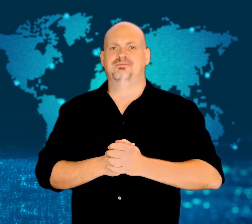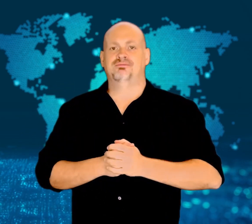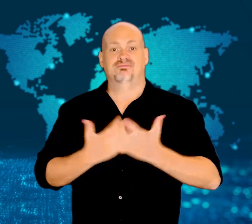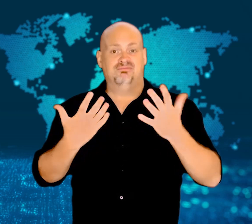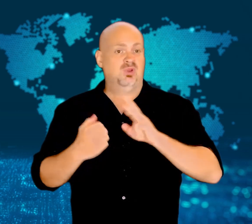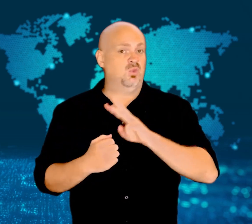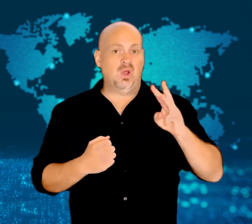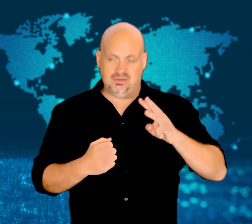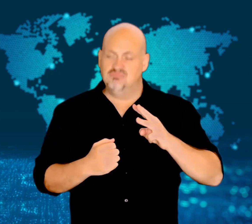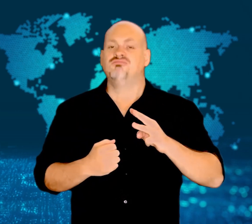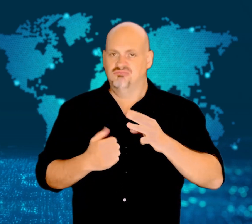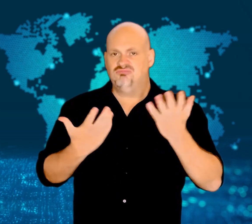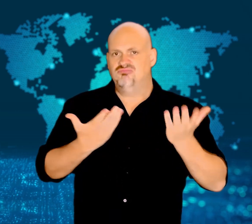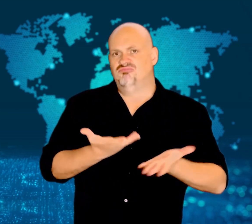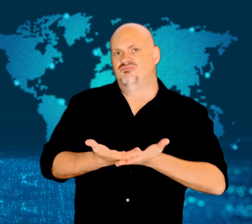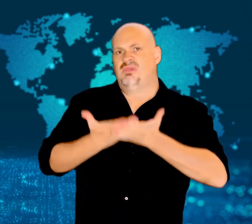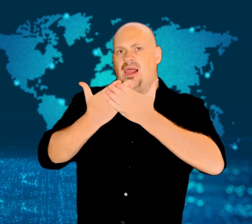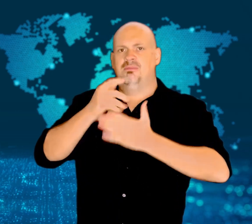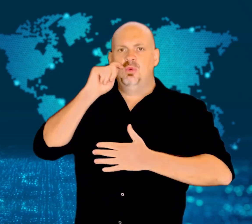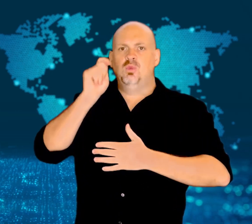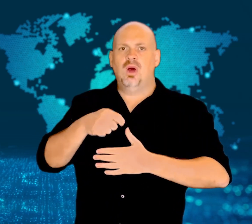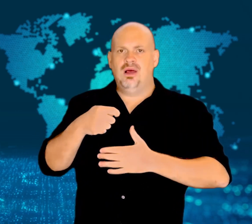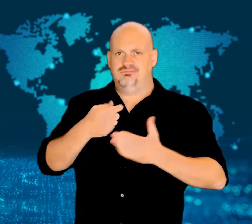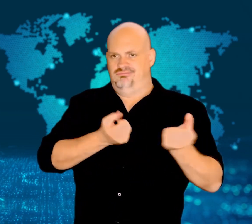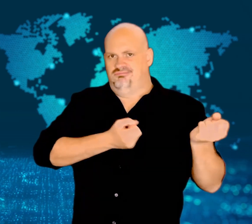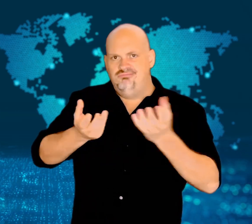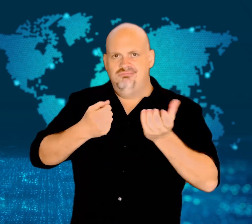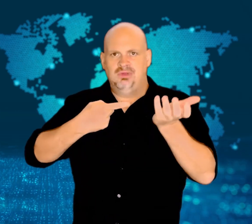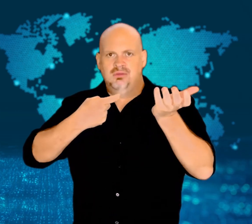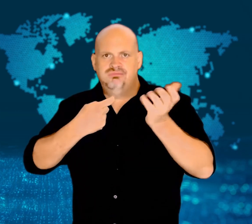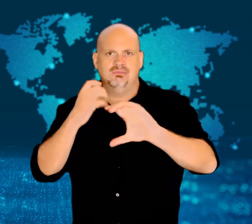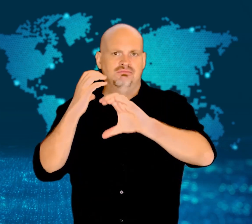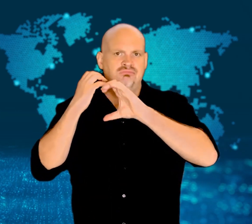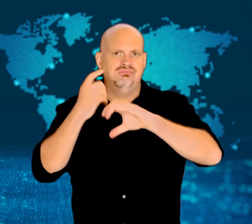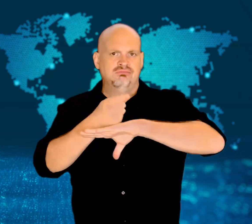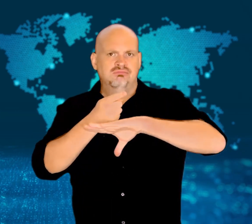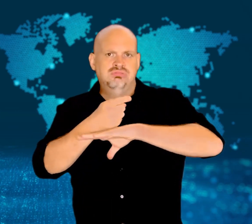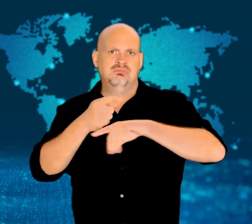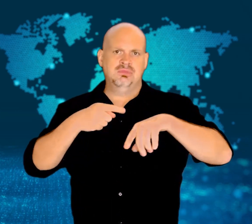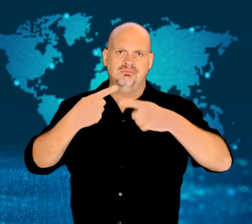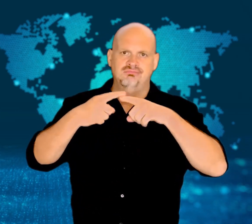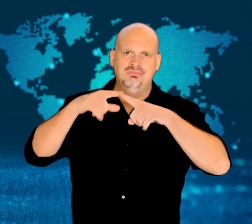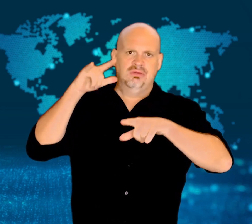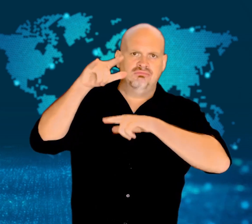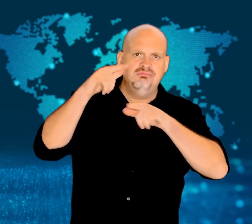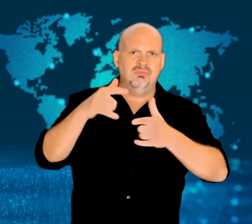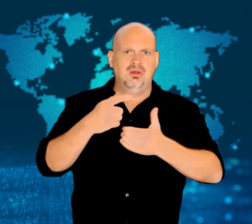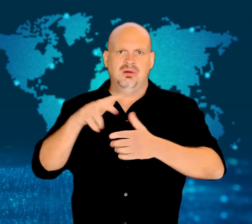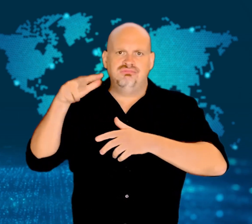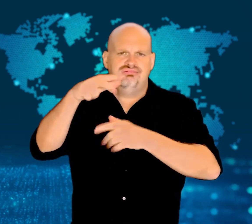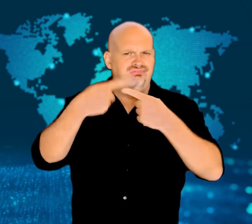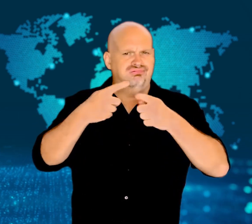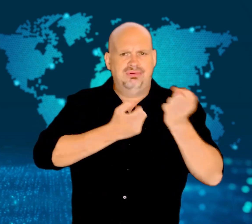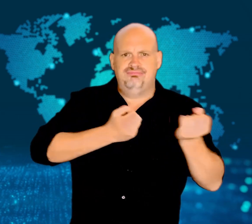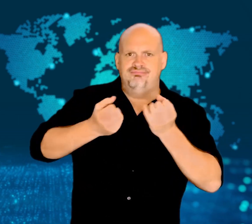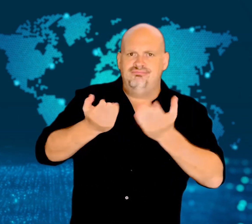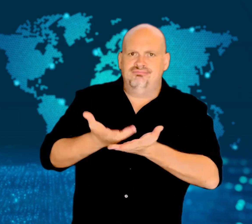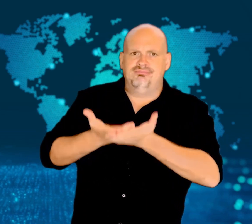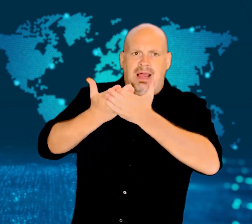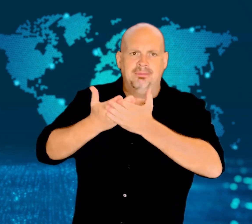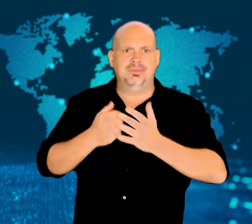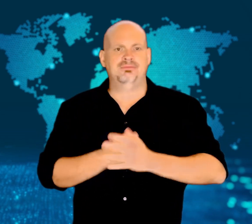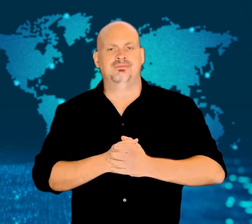Russia has warned that the weapons supplies need to end